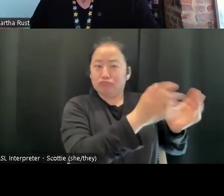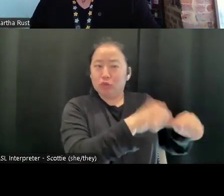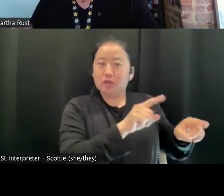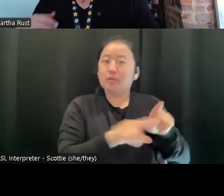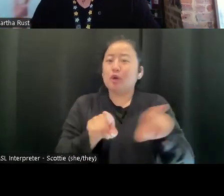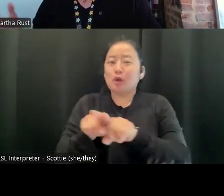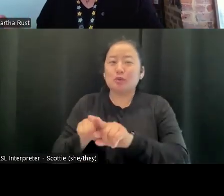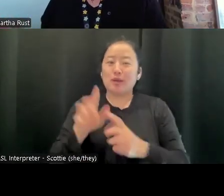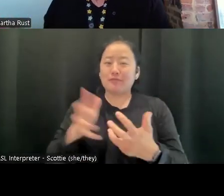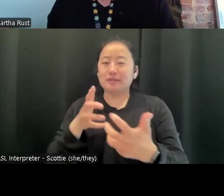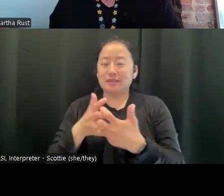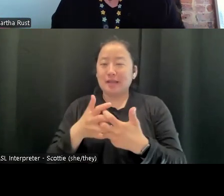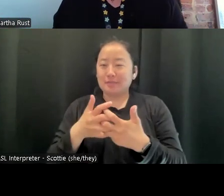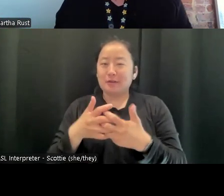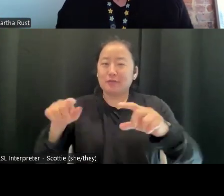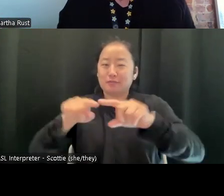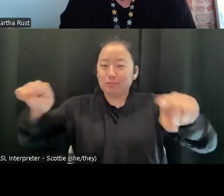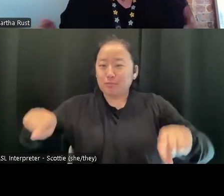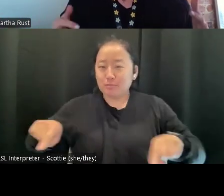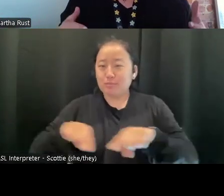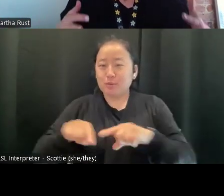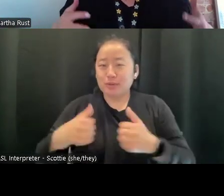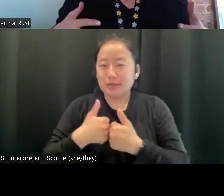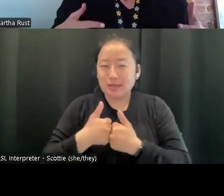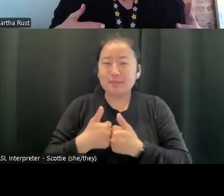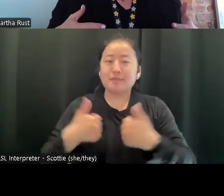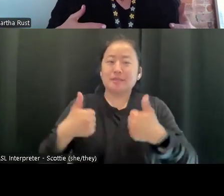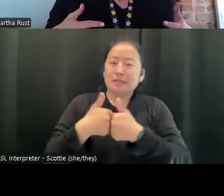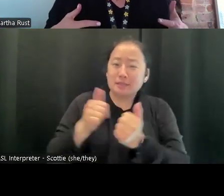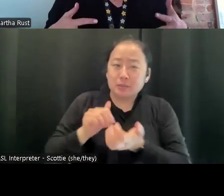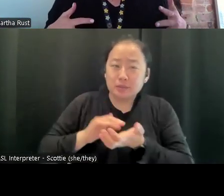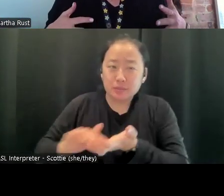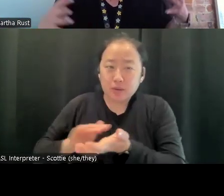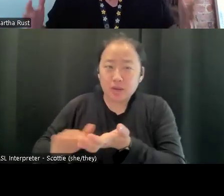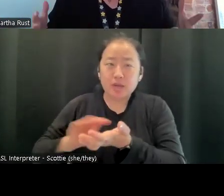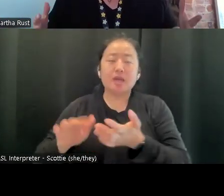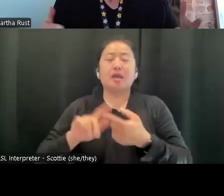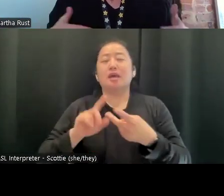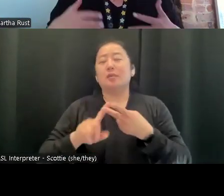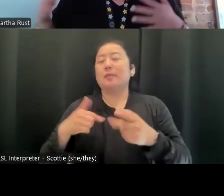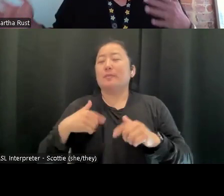So we had board games with Braille, we created communication cards that went